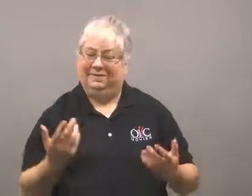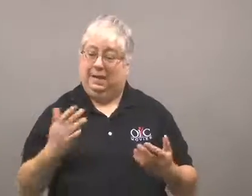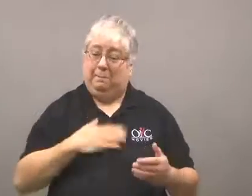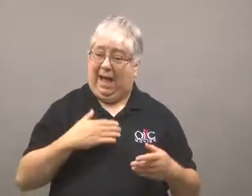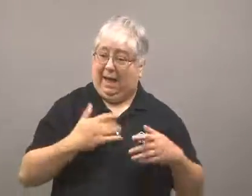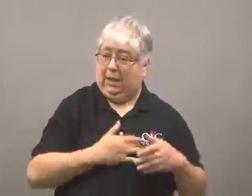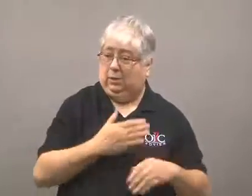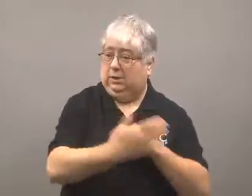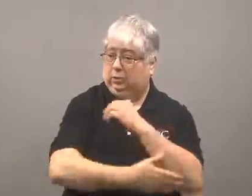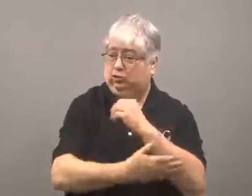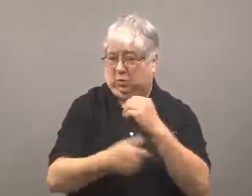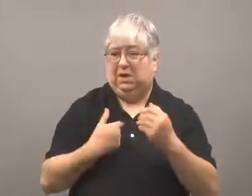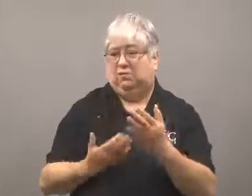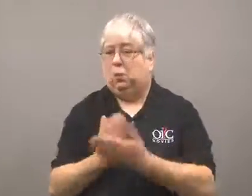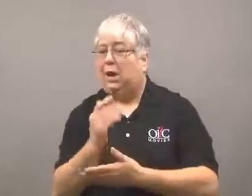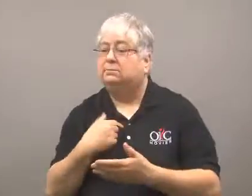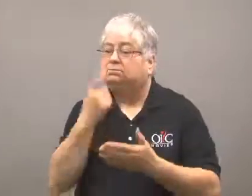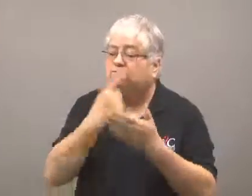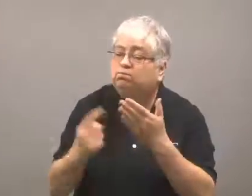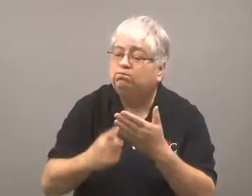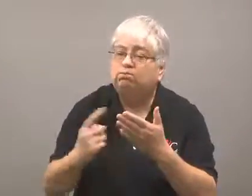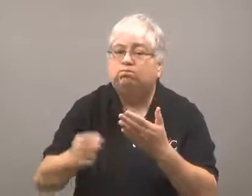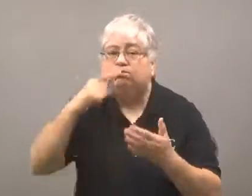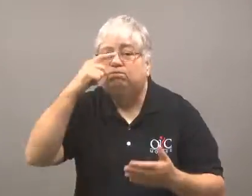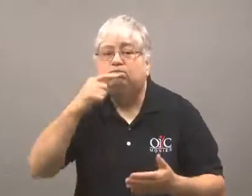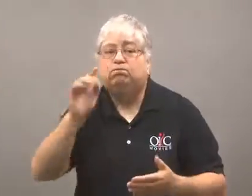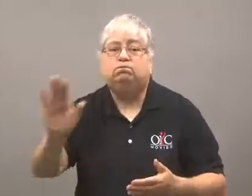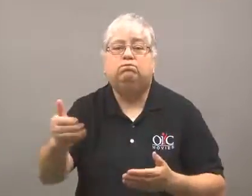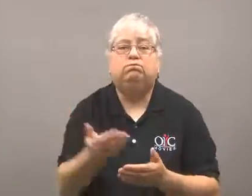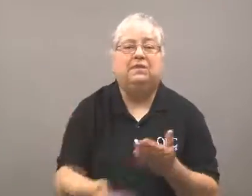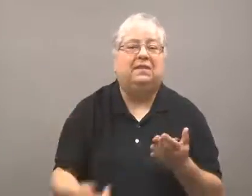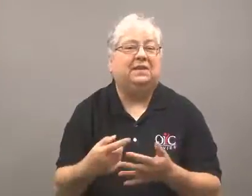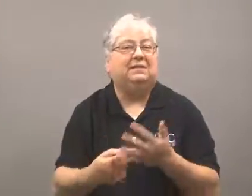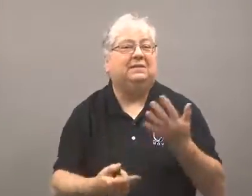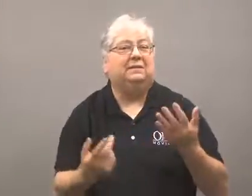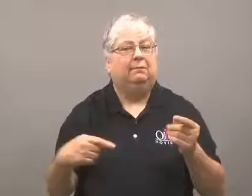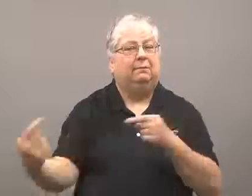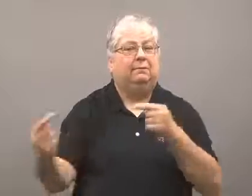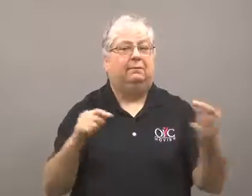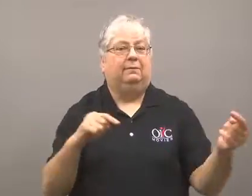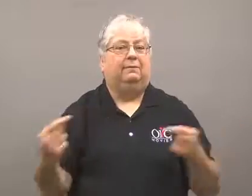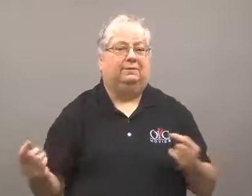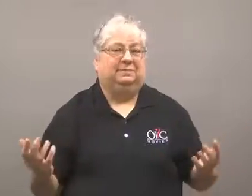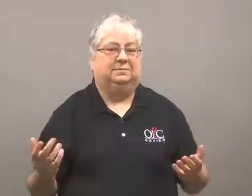Should they have the right to spy on people in their own countries?